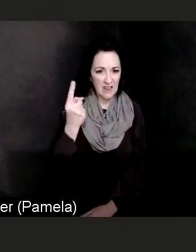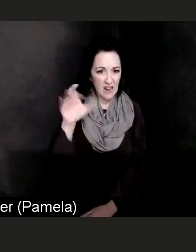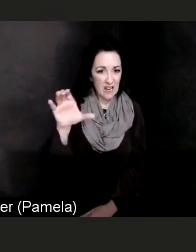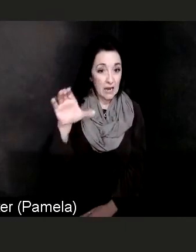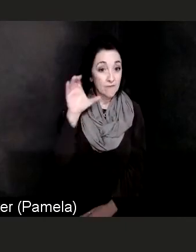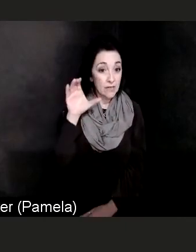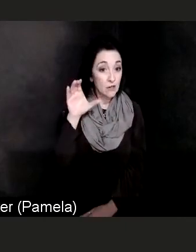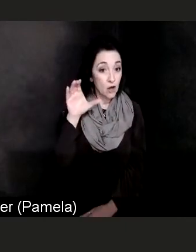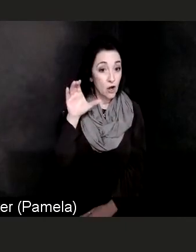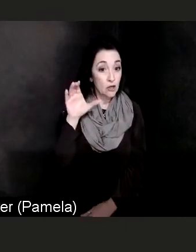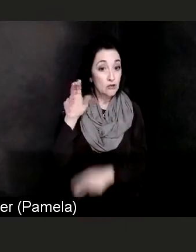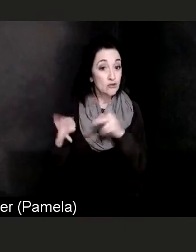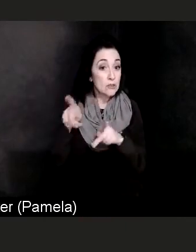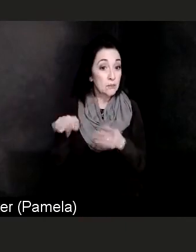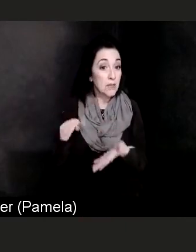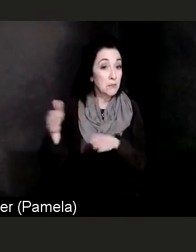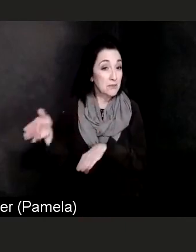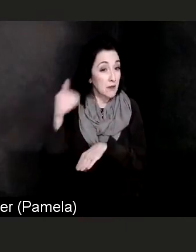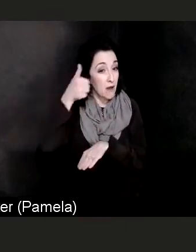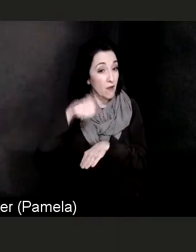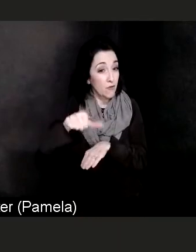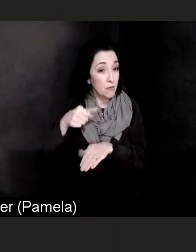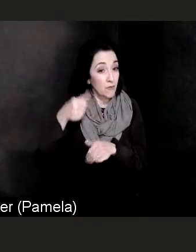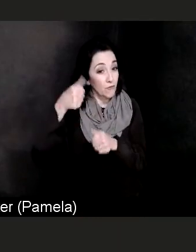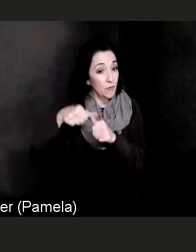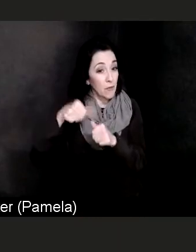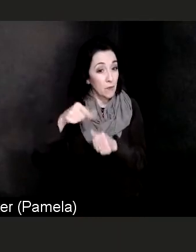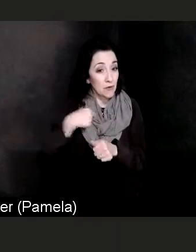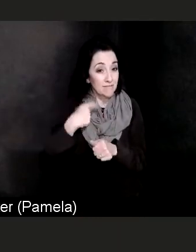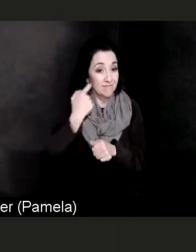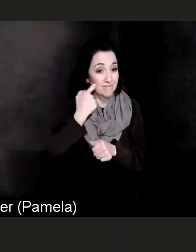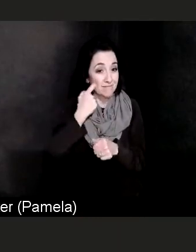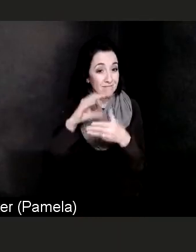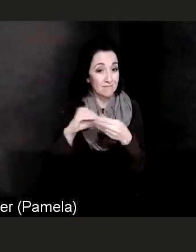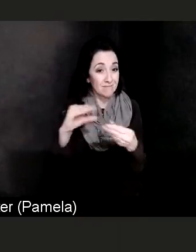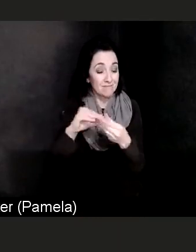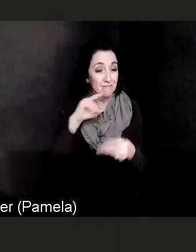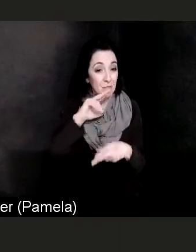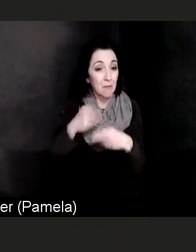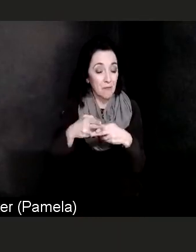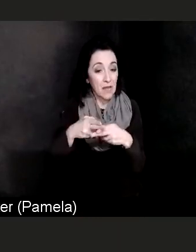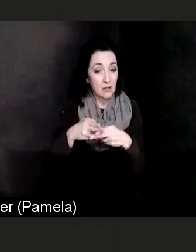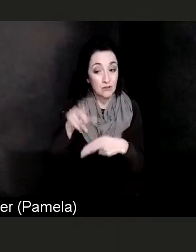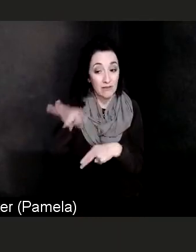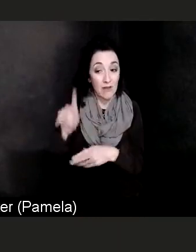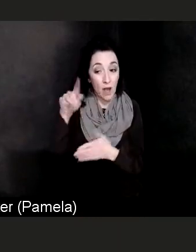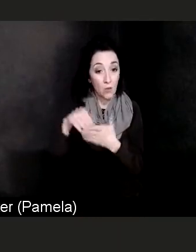that I discussed earlier for the State of Delaware, unfortunately, a large majority of those were secondary